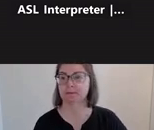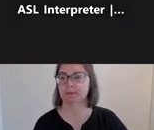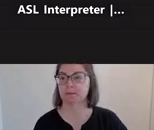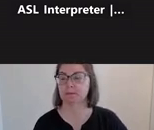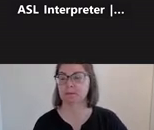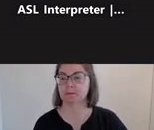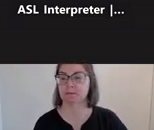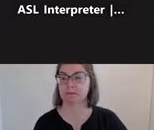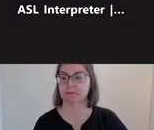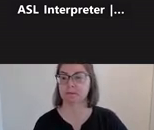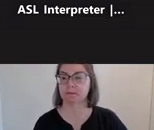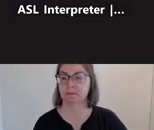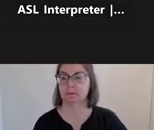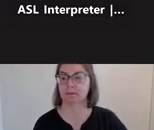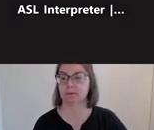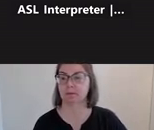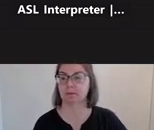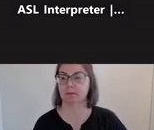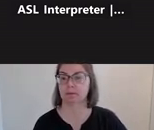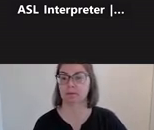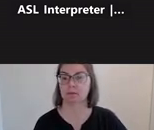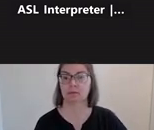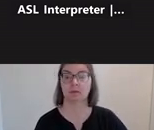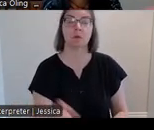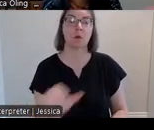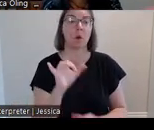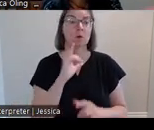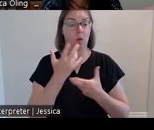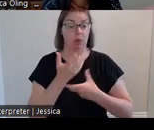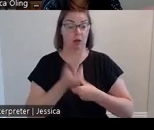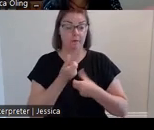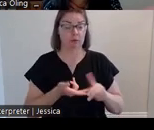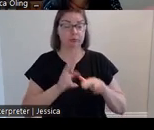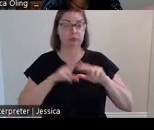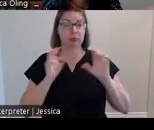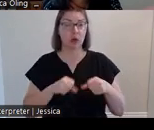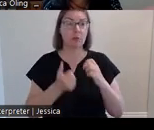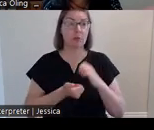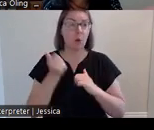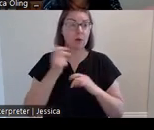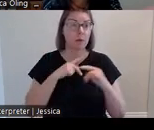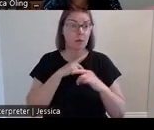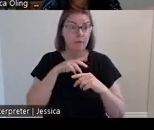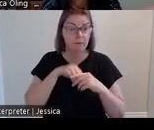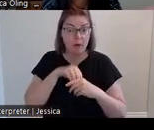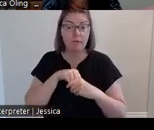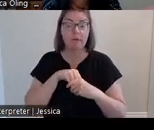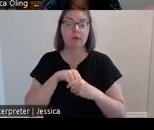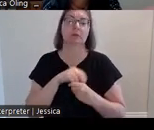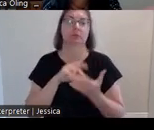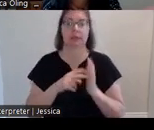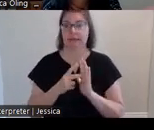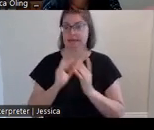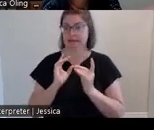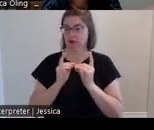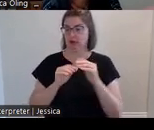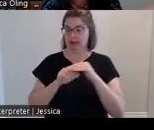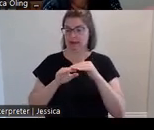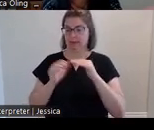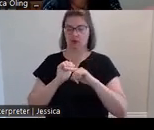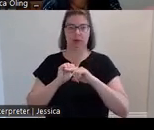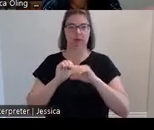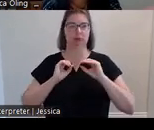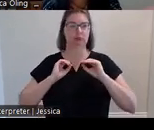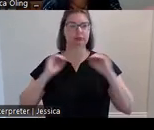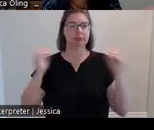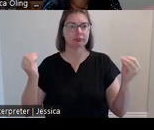So, most of the people who were involved in this really had no digital accessibility training whatsoever,